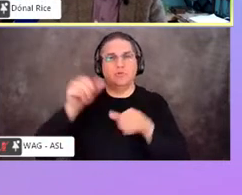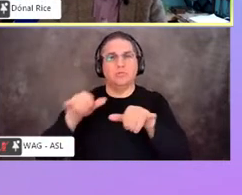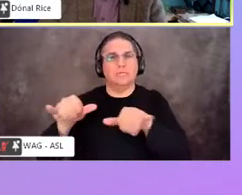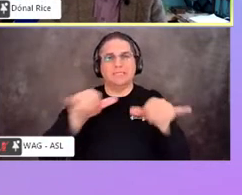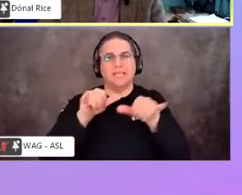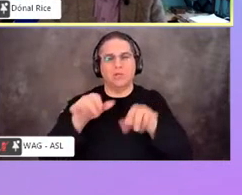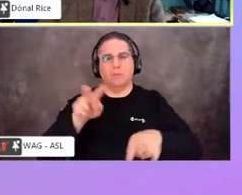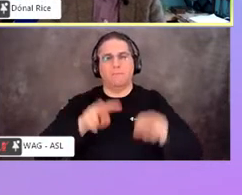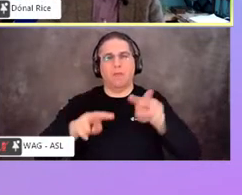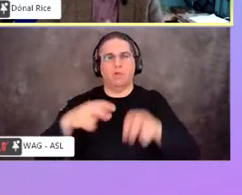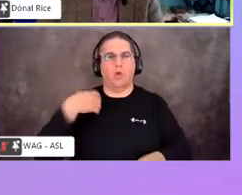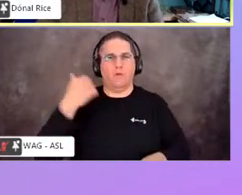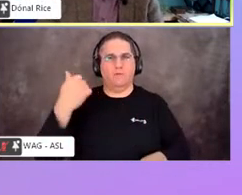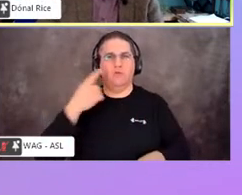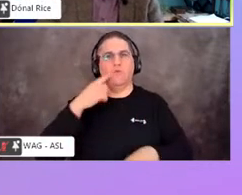So just by way of introduction,